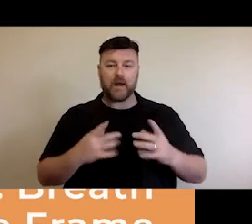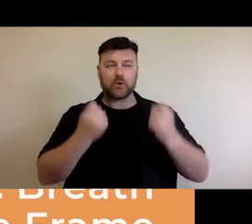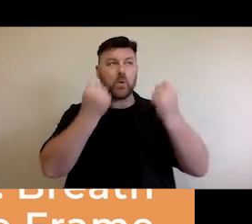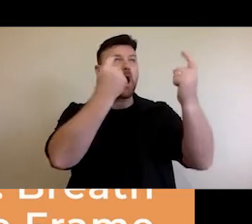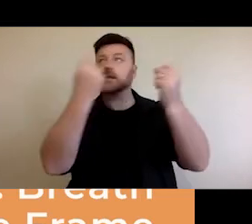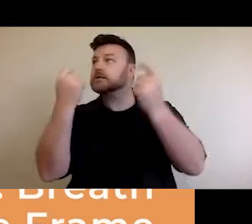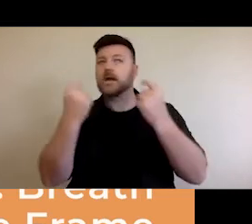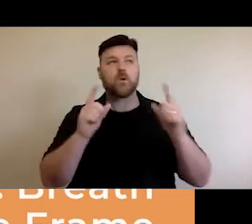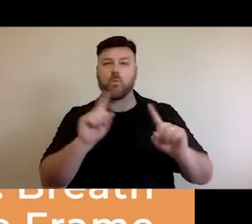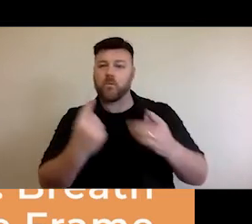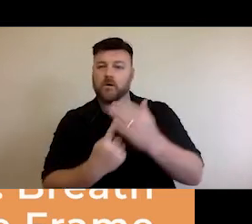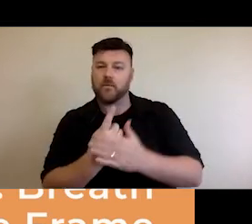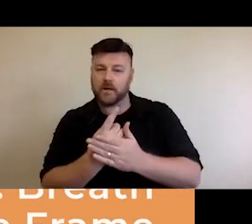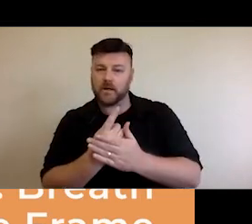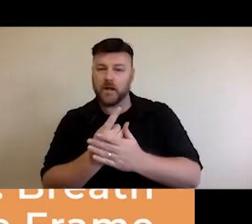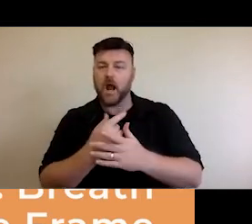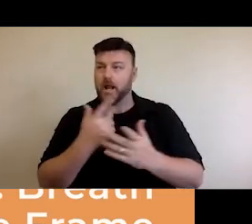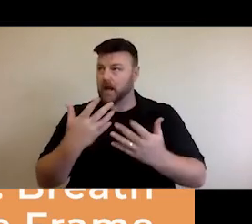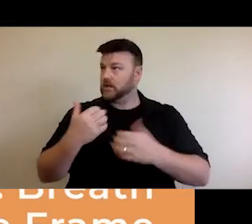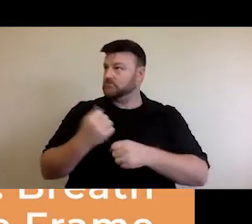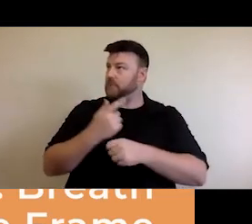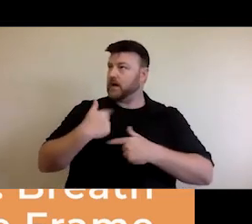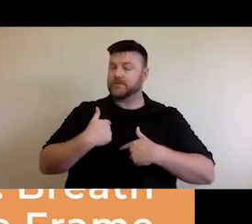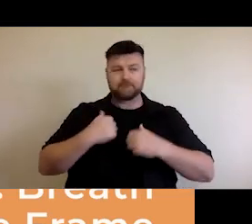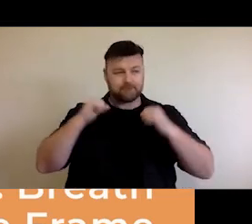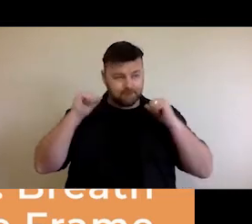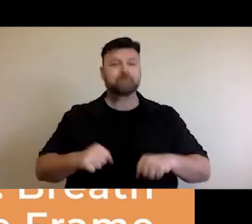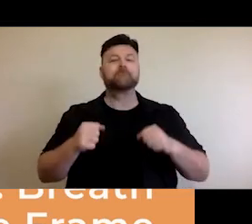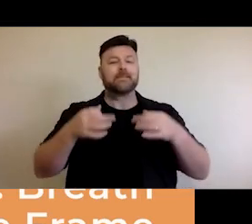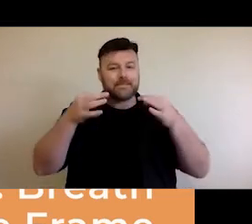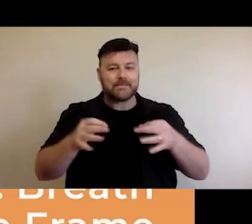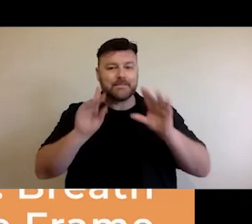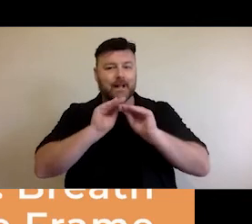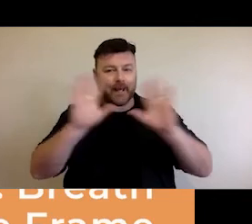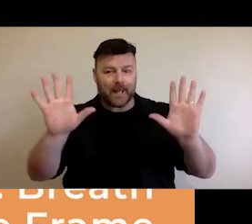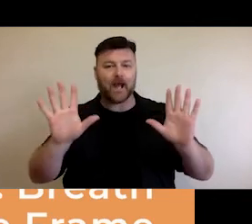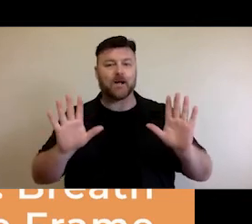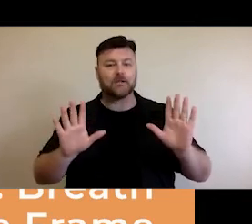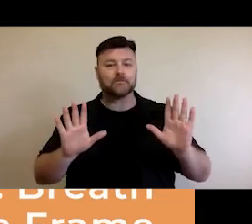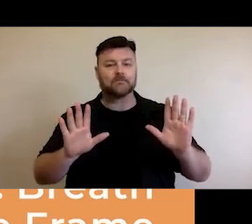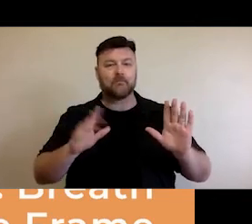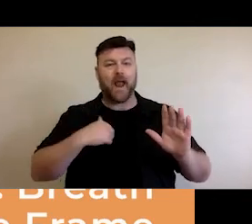clear decisions about your strategic intent and where you're going to take your organisation.